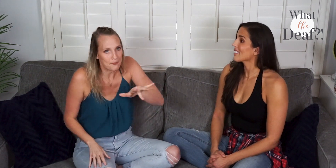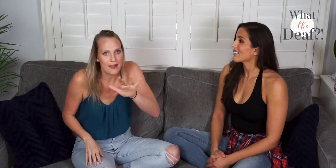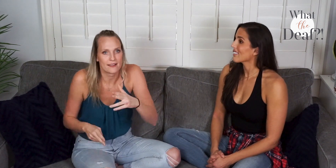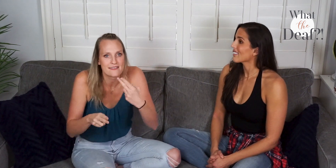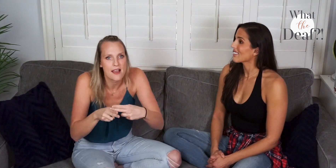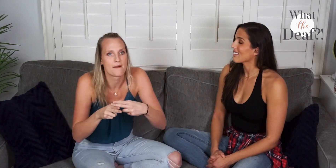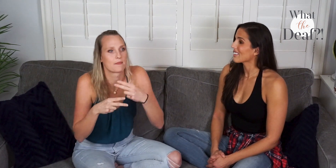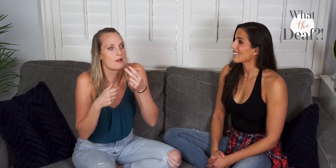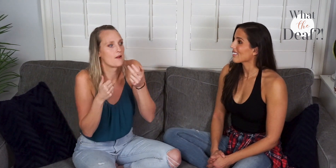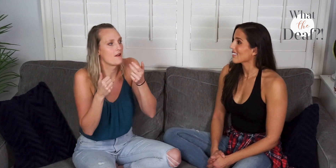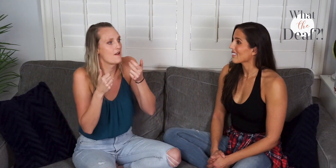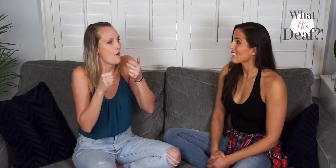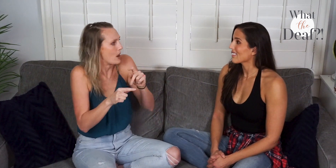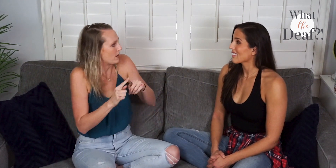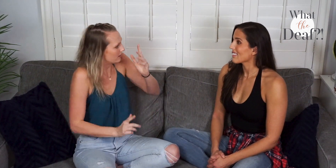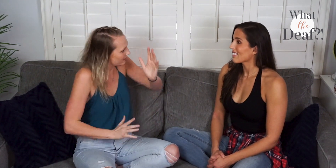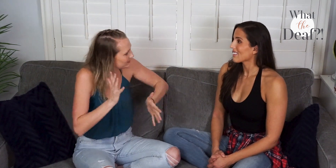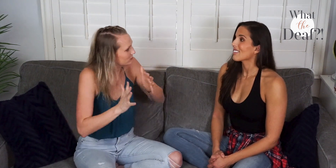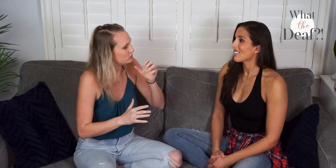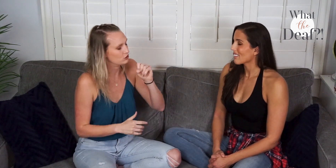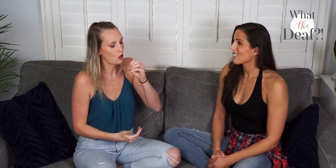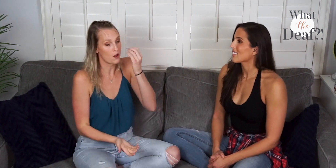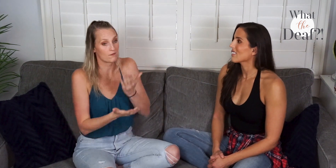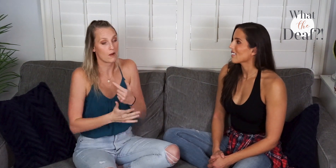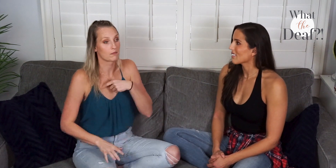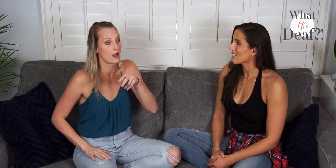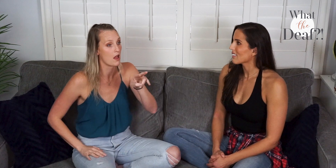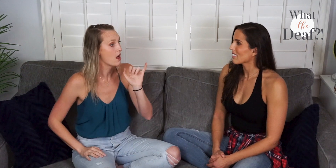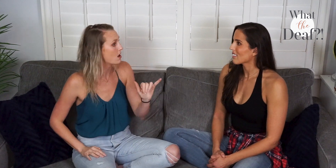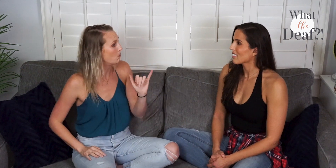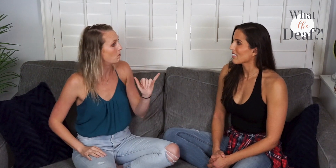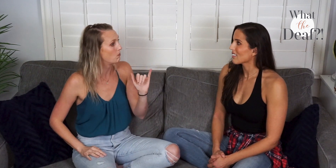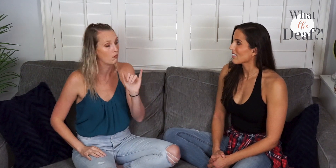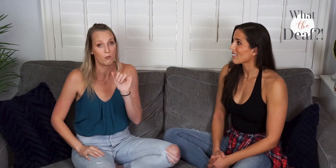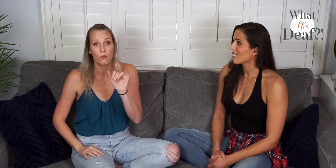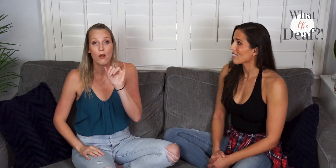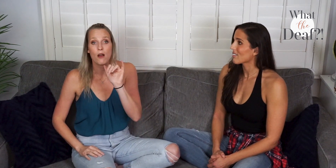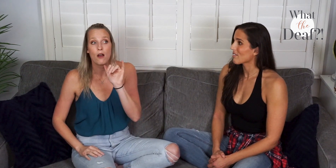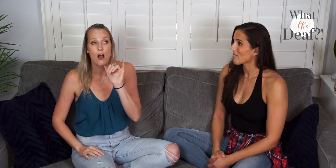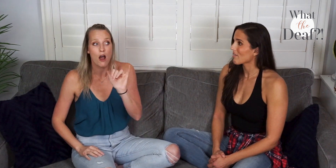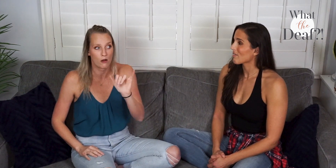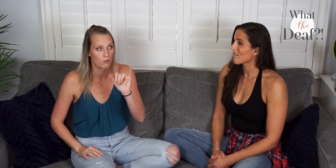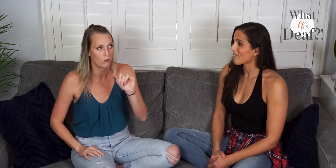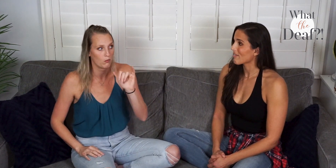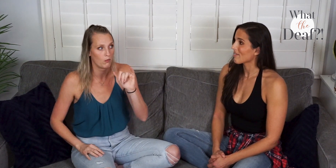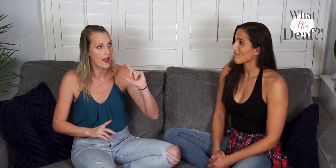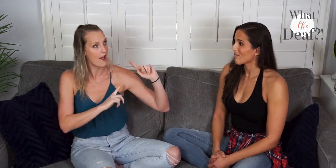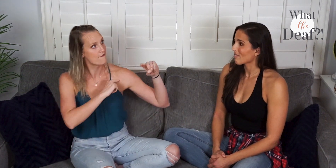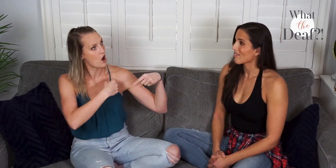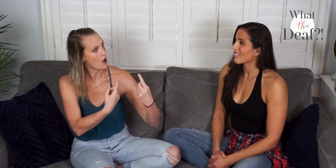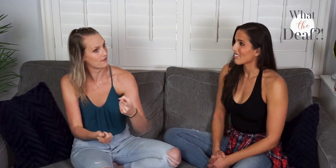They tried to fingerspell their name and they tried to gesture with me and I was like, "Oh!"